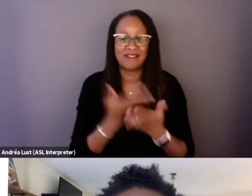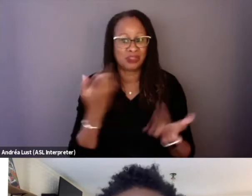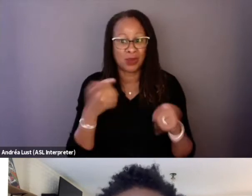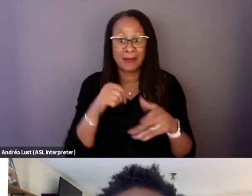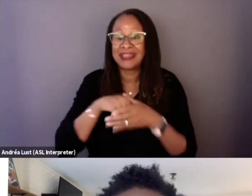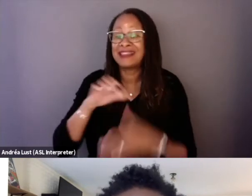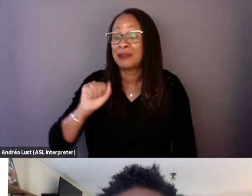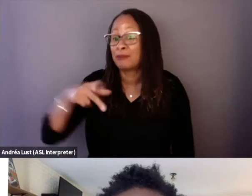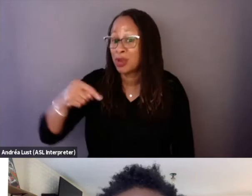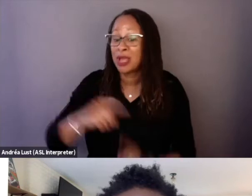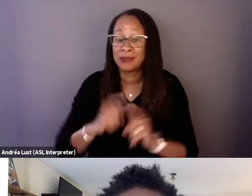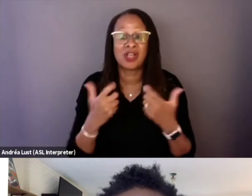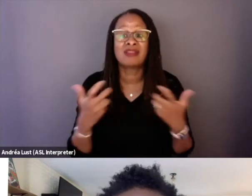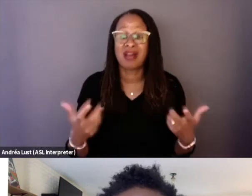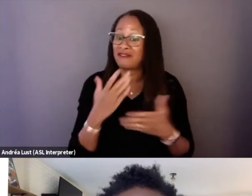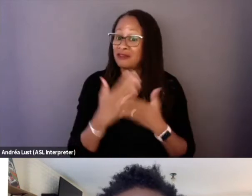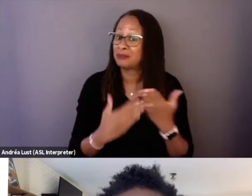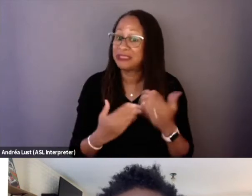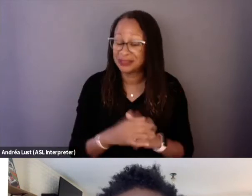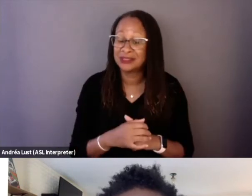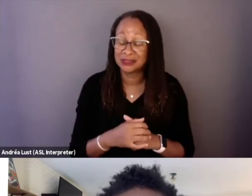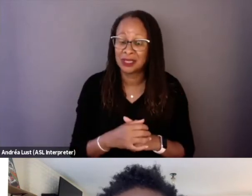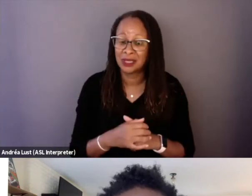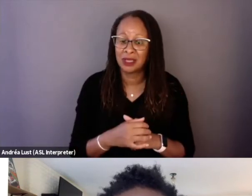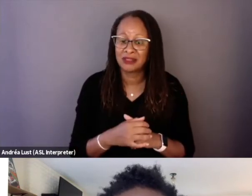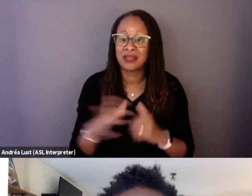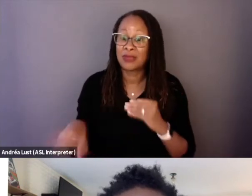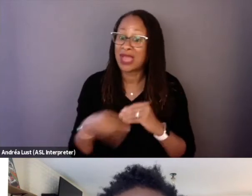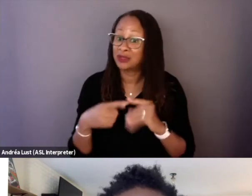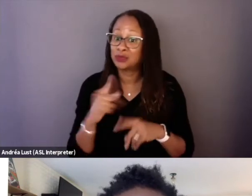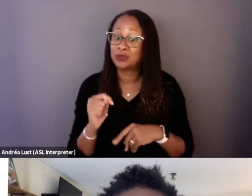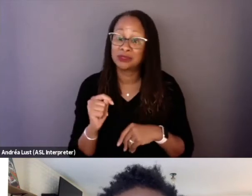but there were lots of other pieces, and a big part of that is also understanding